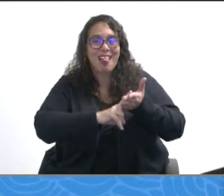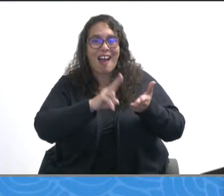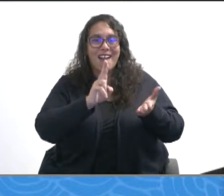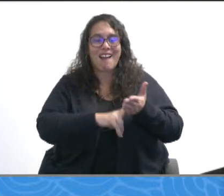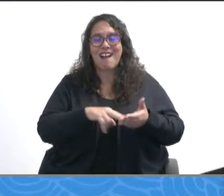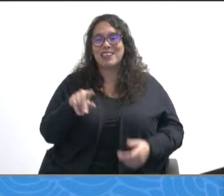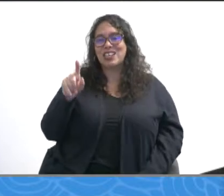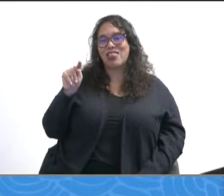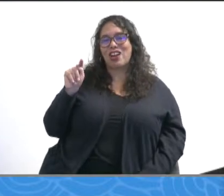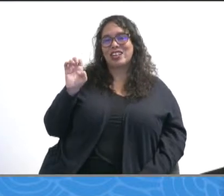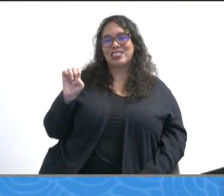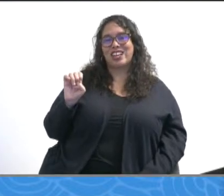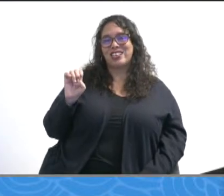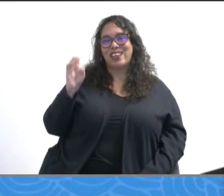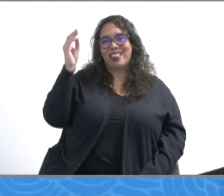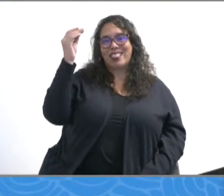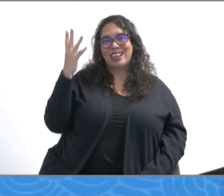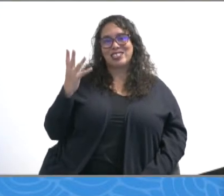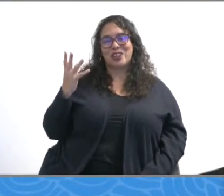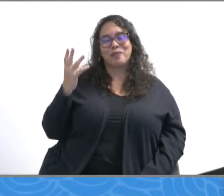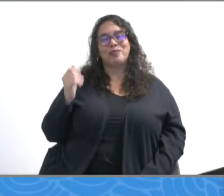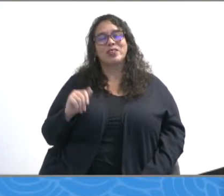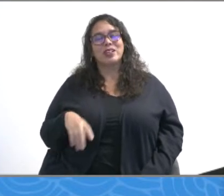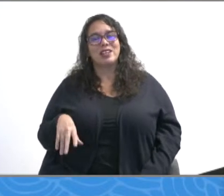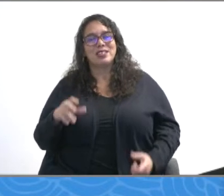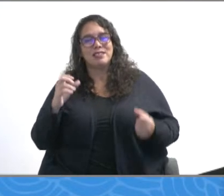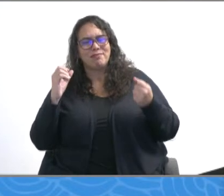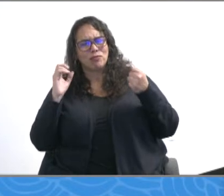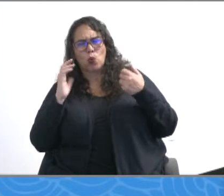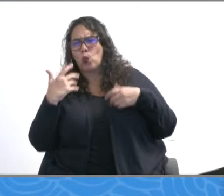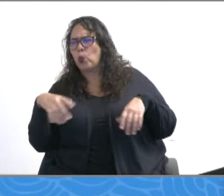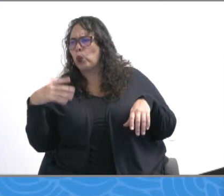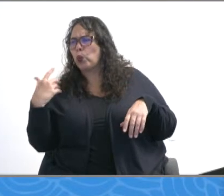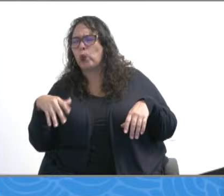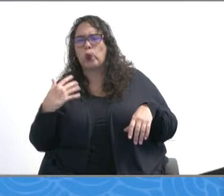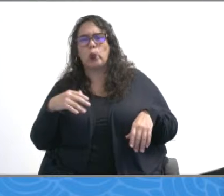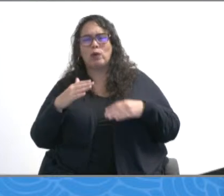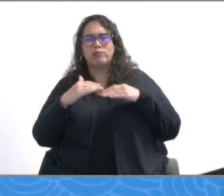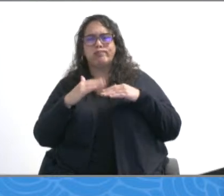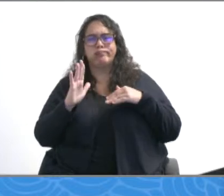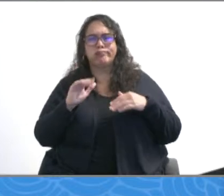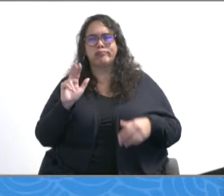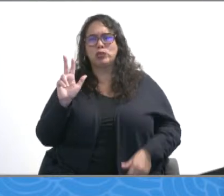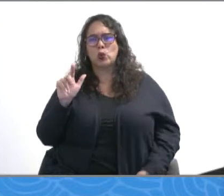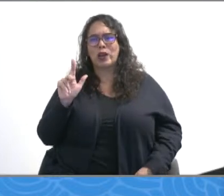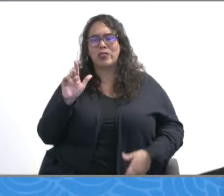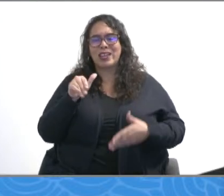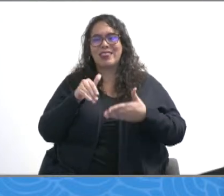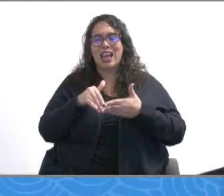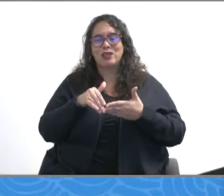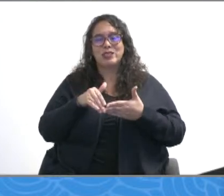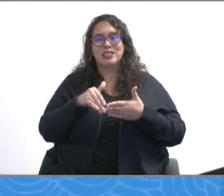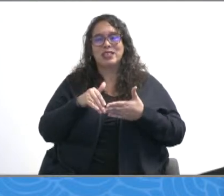There's a nice array of exchange happening. There's over 23,000 engagement points that we are looking at,